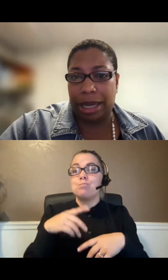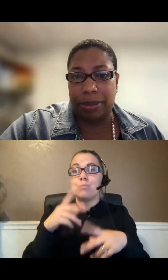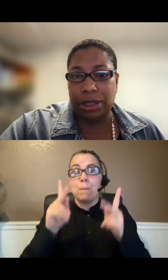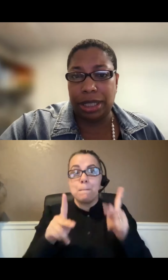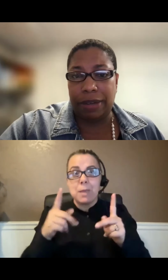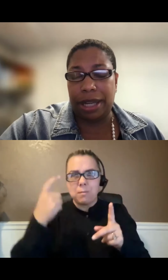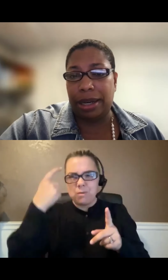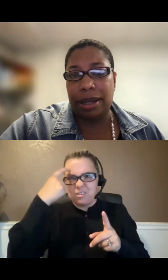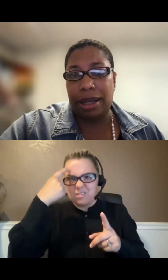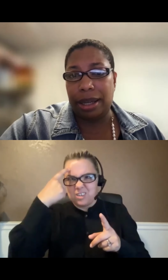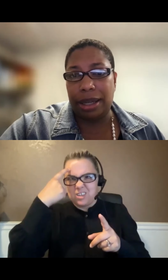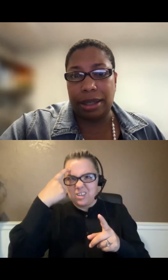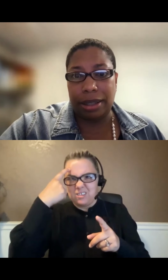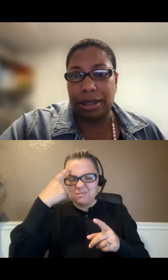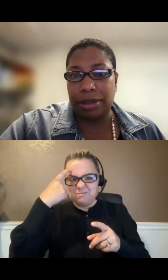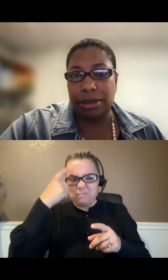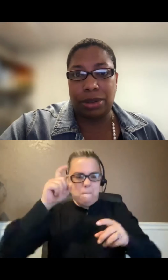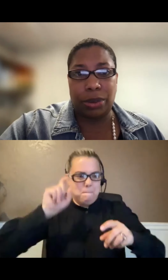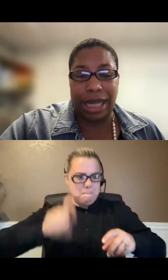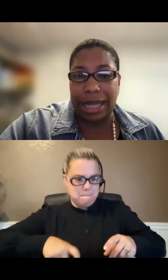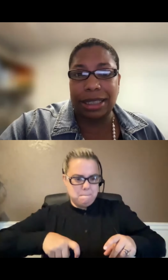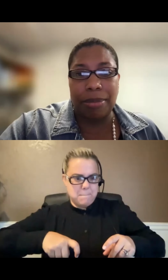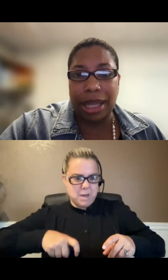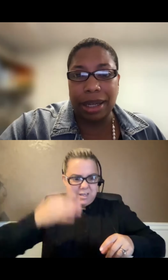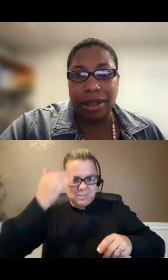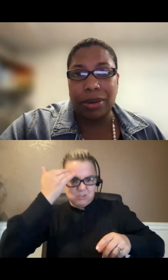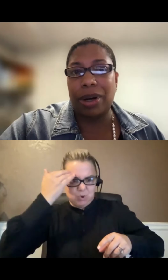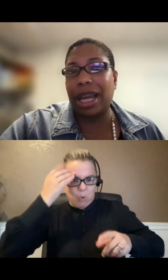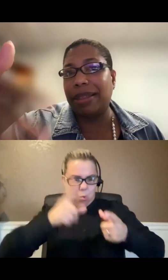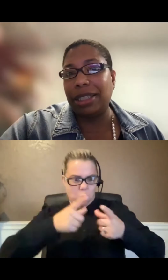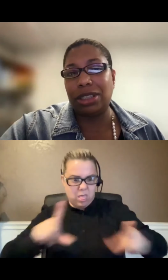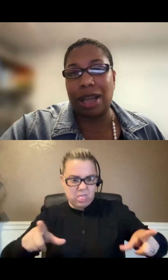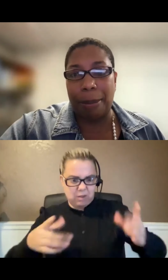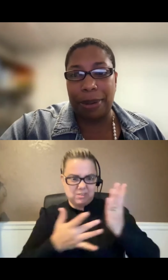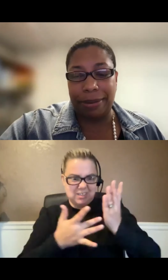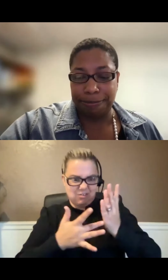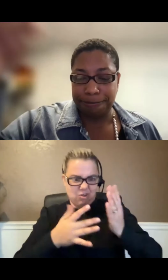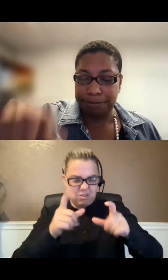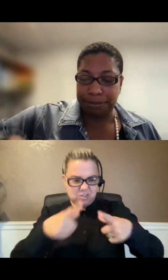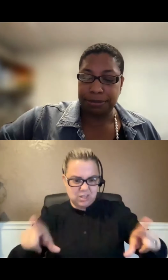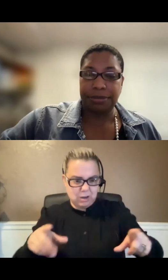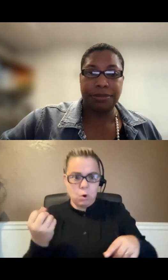language to create something or can they just hop in?